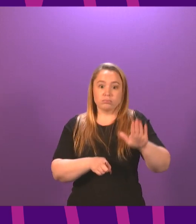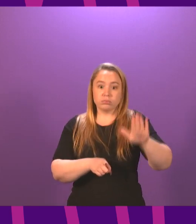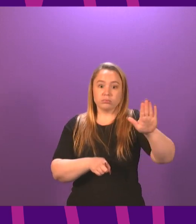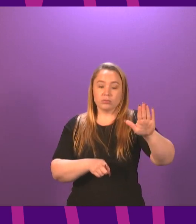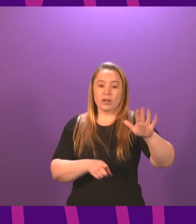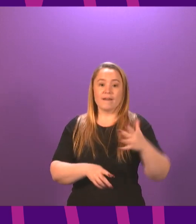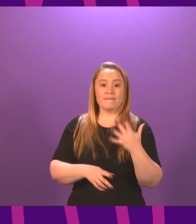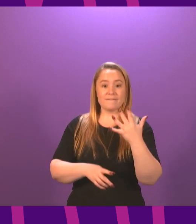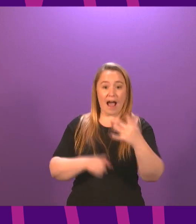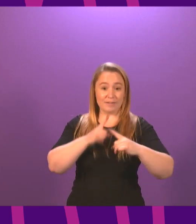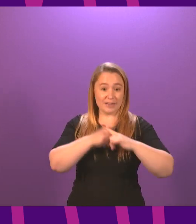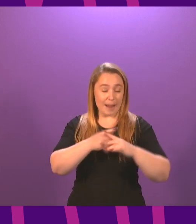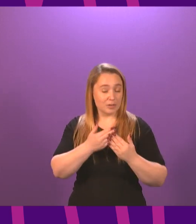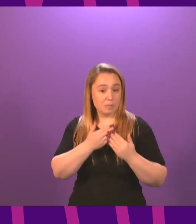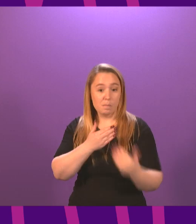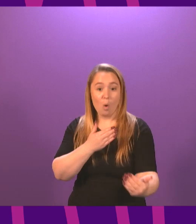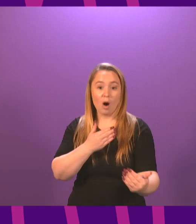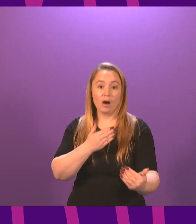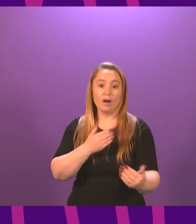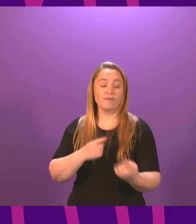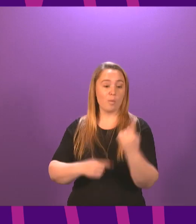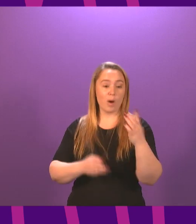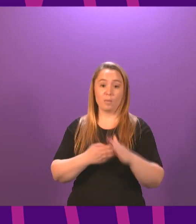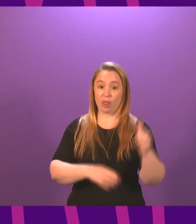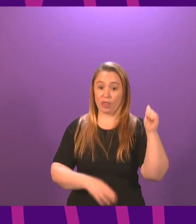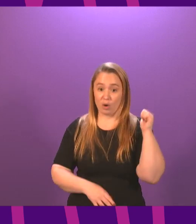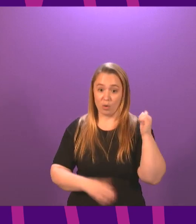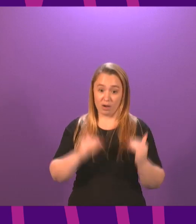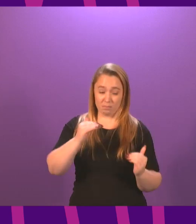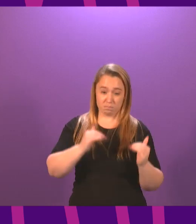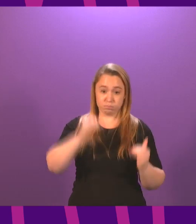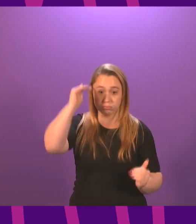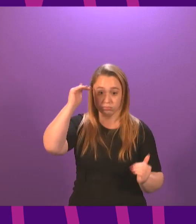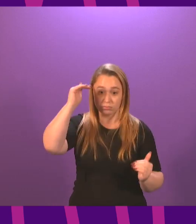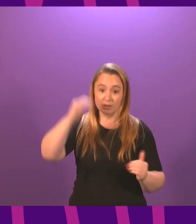five times as many deaths now than there were a month ago. Therefore, there is a need to